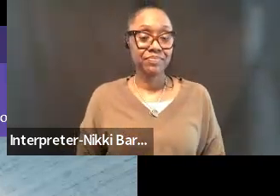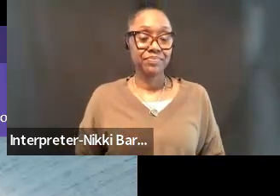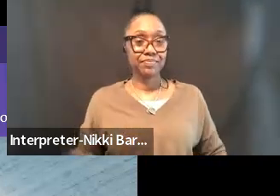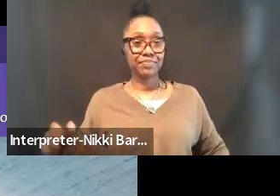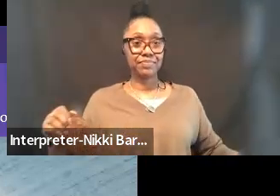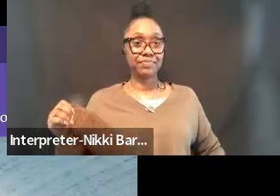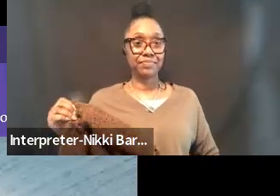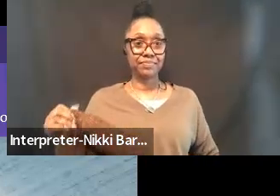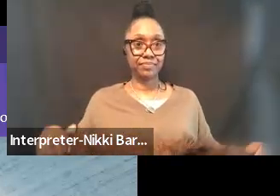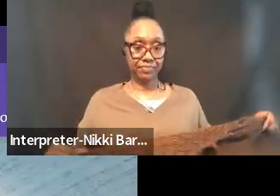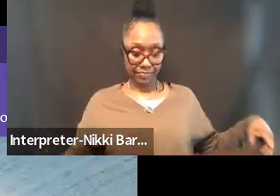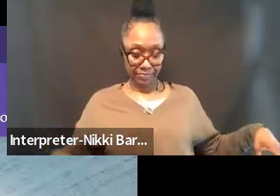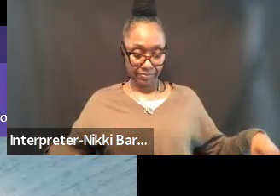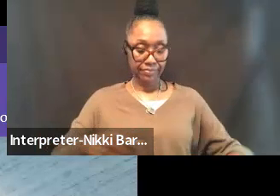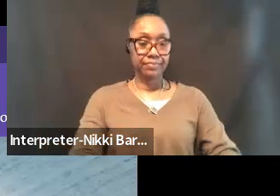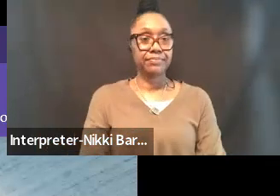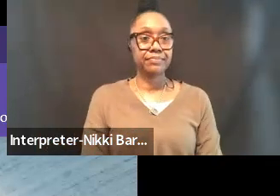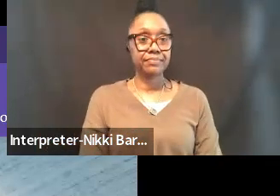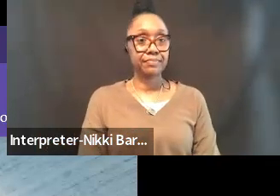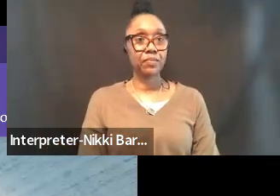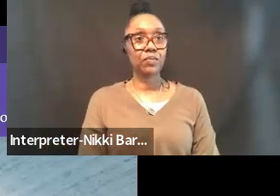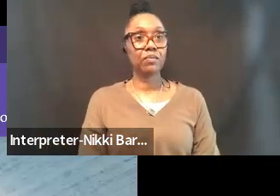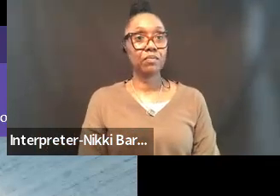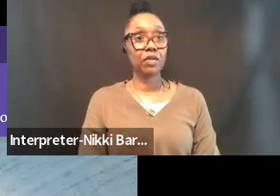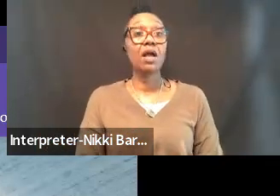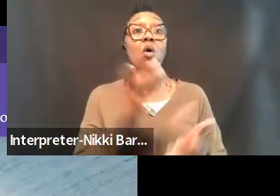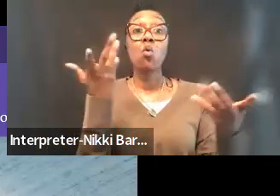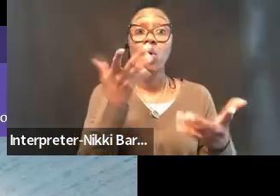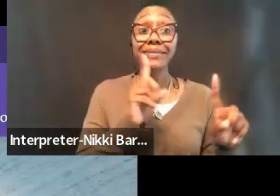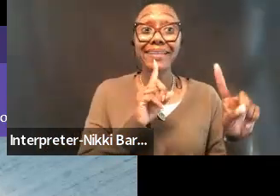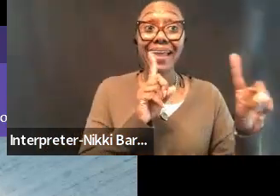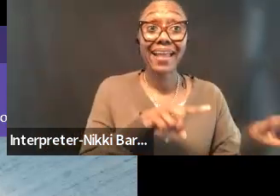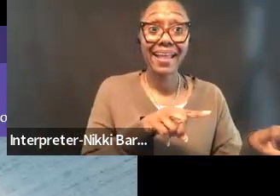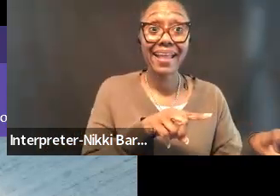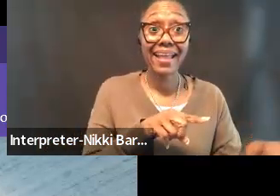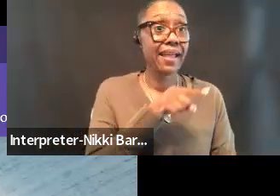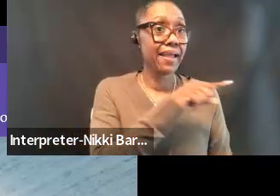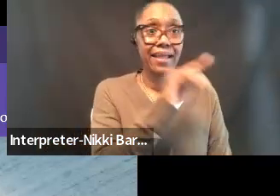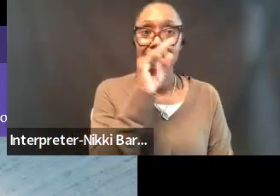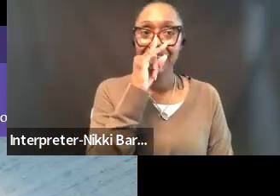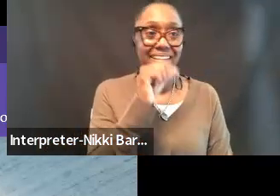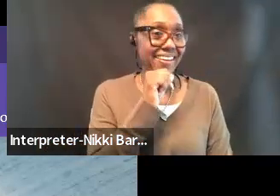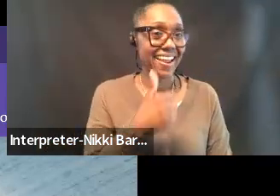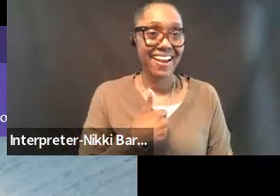Okay, you move this out the way. So the answer is the child doesn't have a disability.